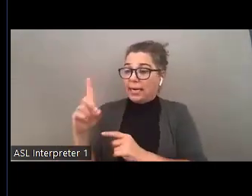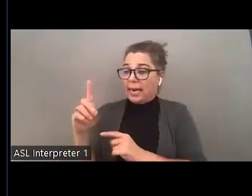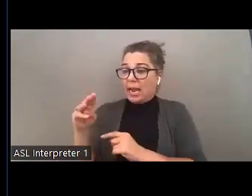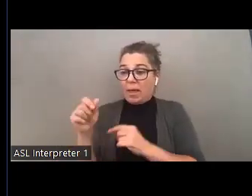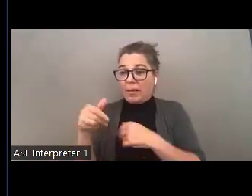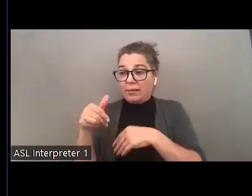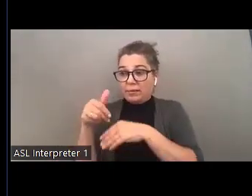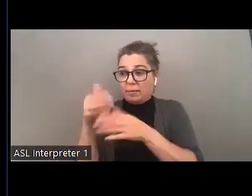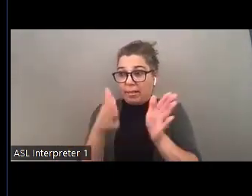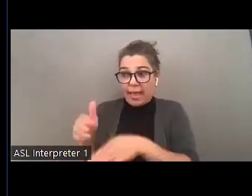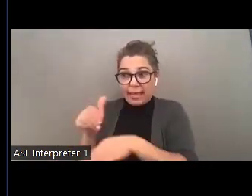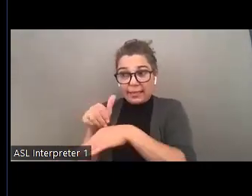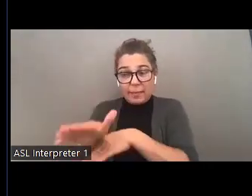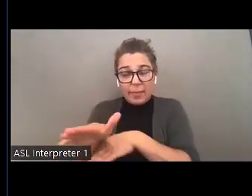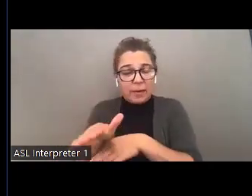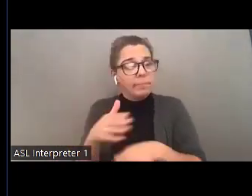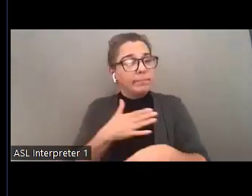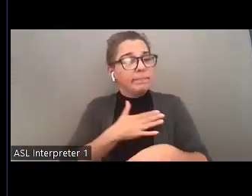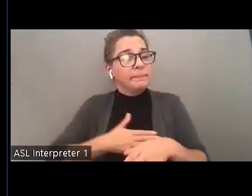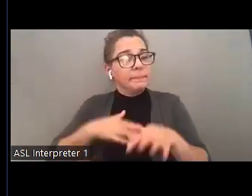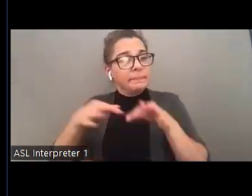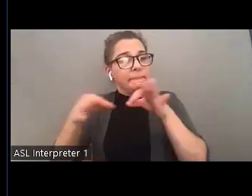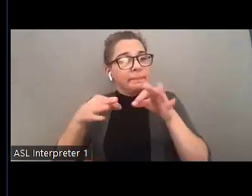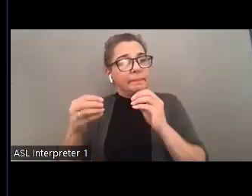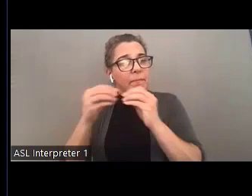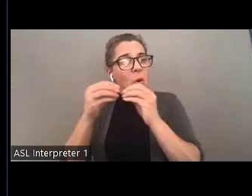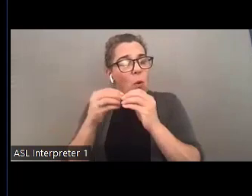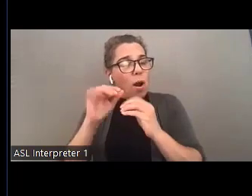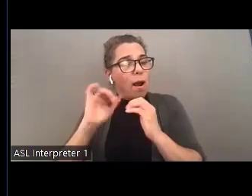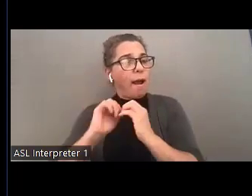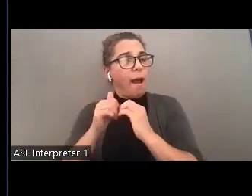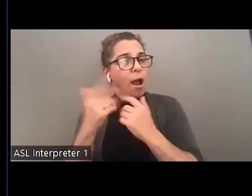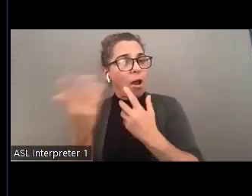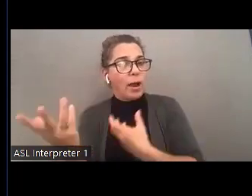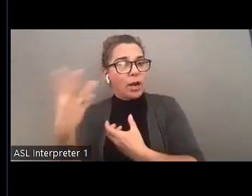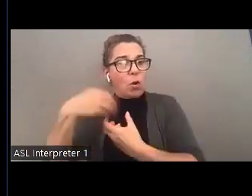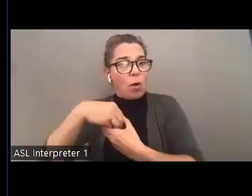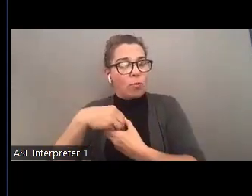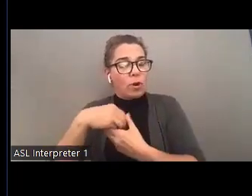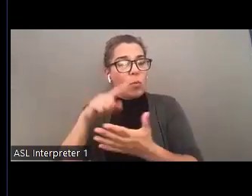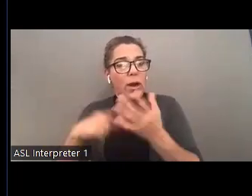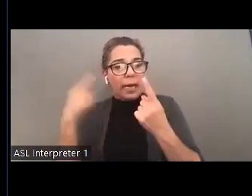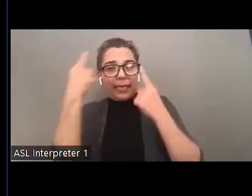Can you talk a little bit more about how folks should be incorporating considerations for genomic data?